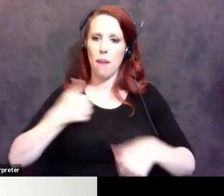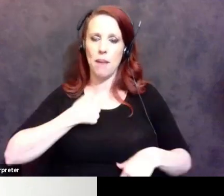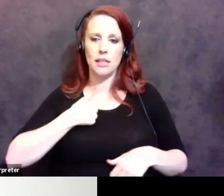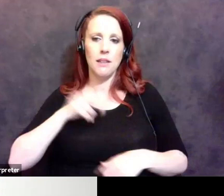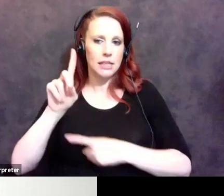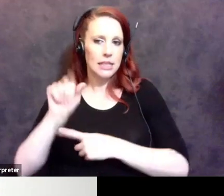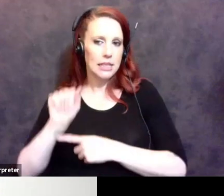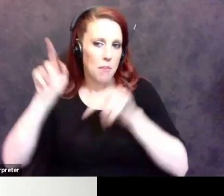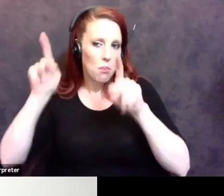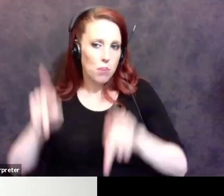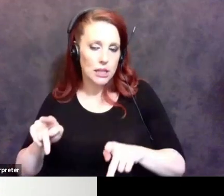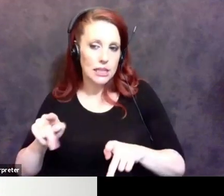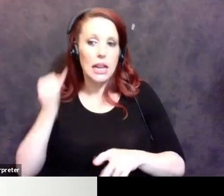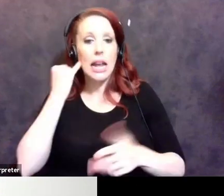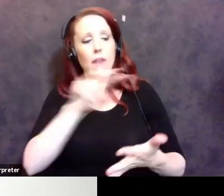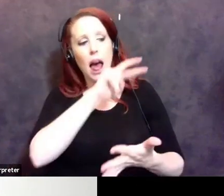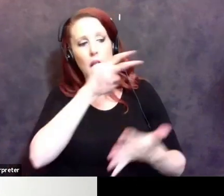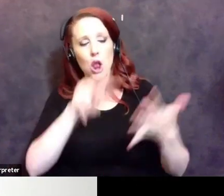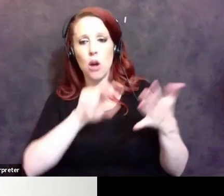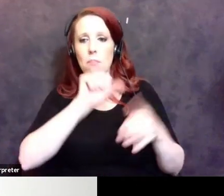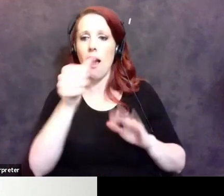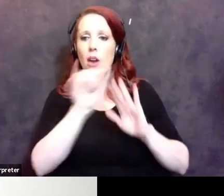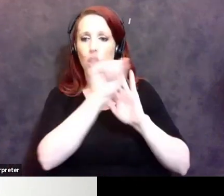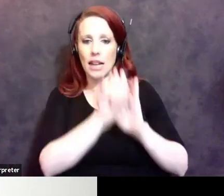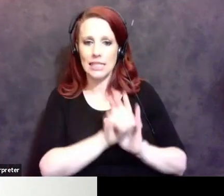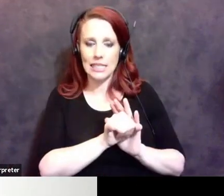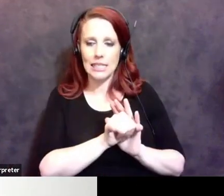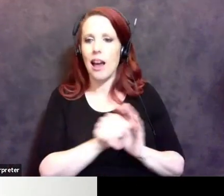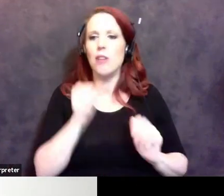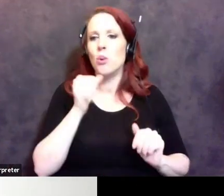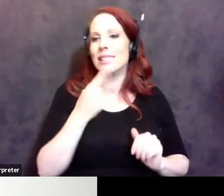my other identities I am not telling you that I am a person who is Asian, or I am a person